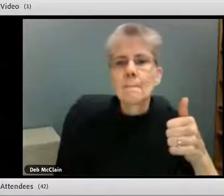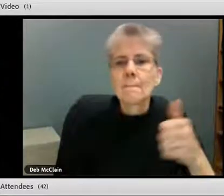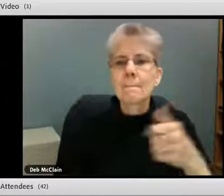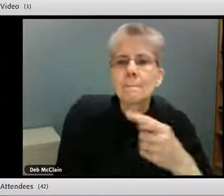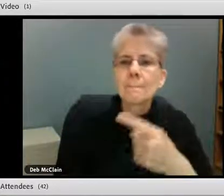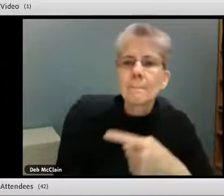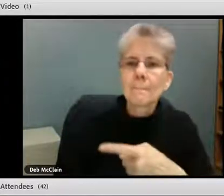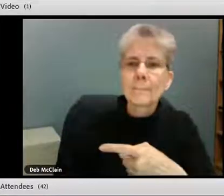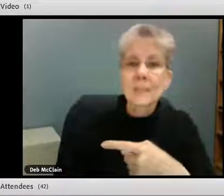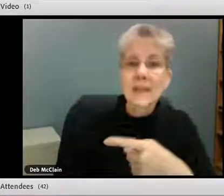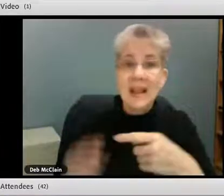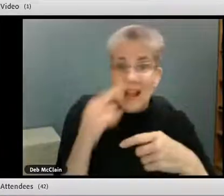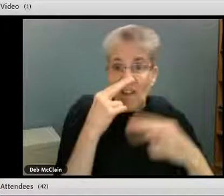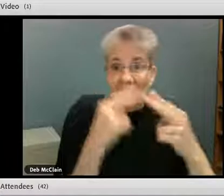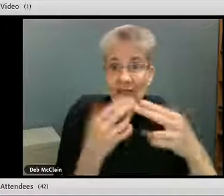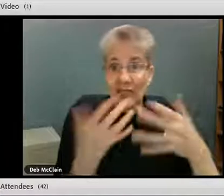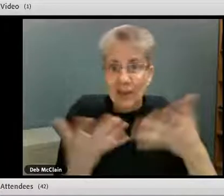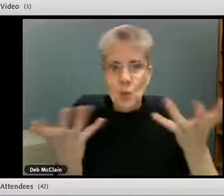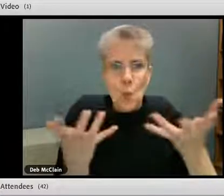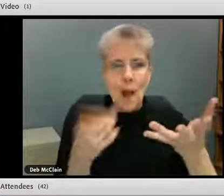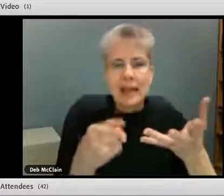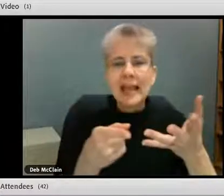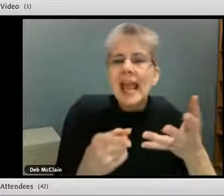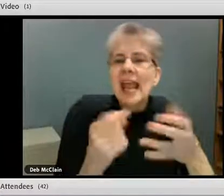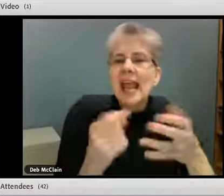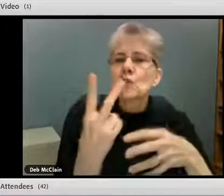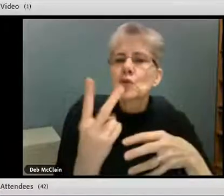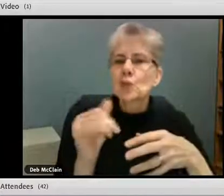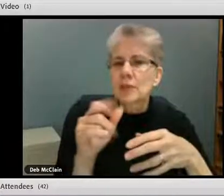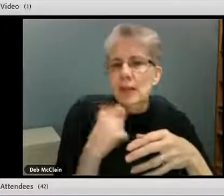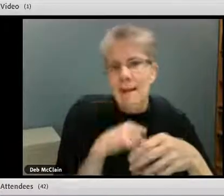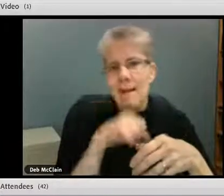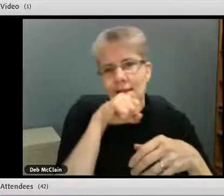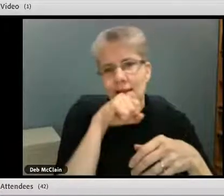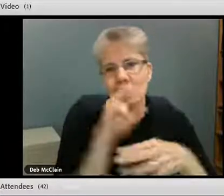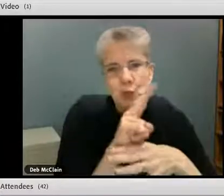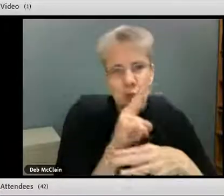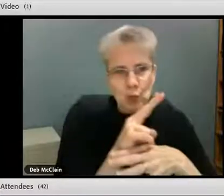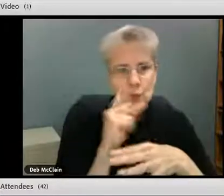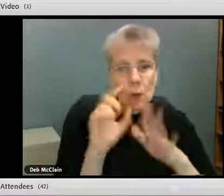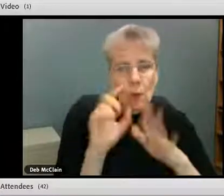So, here's a couple sites that I love for free images. The first one is Pixabay.